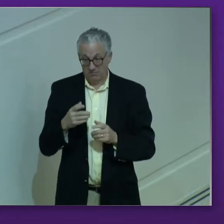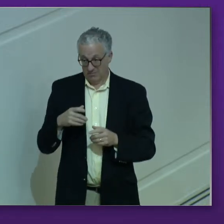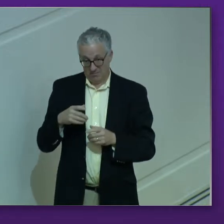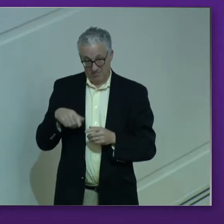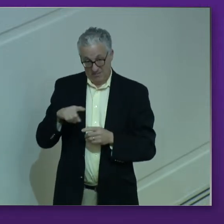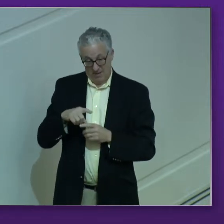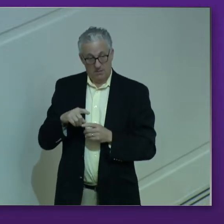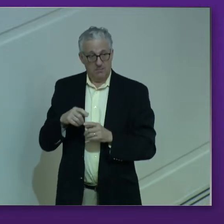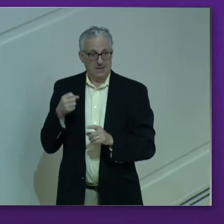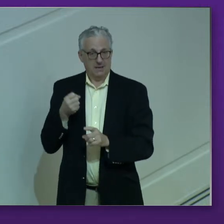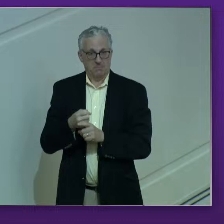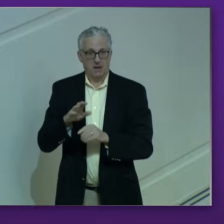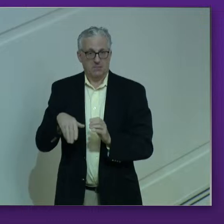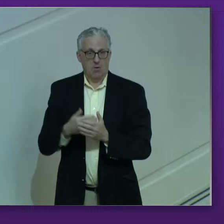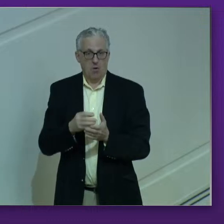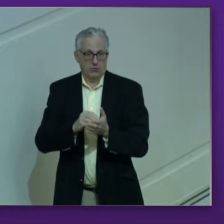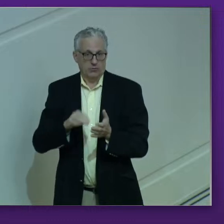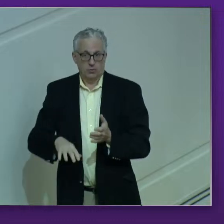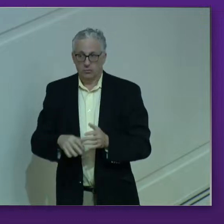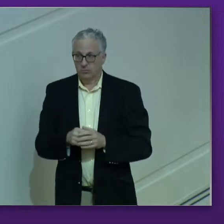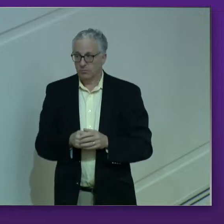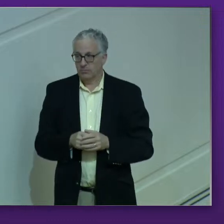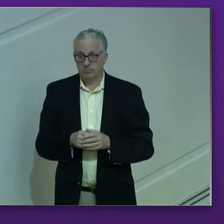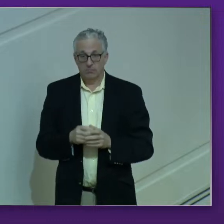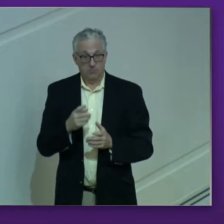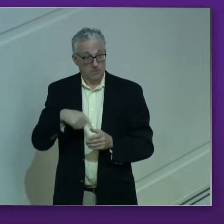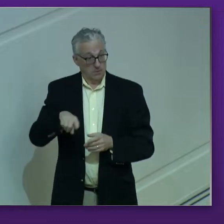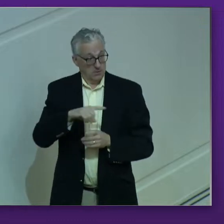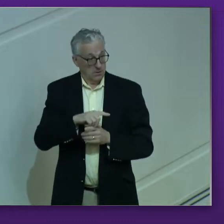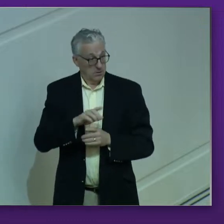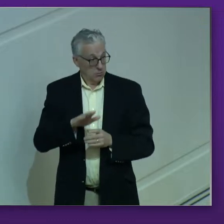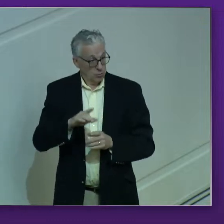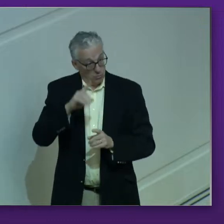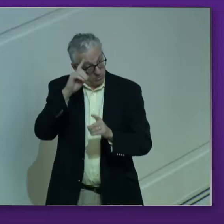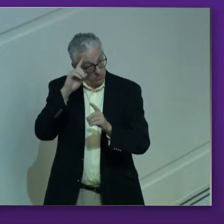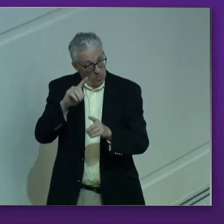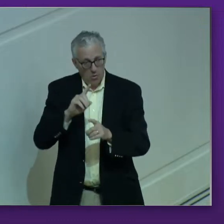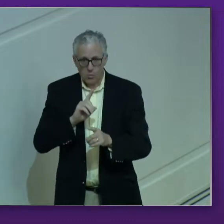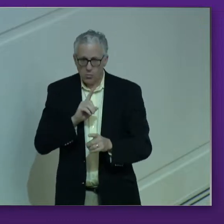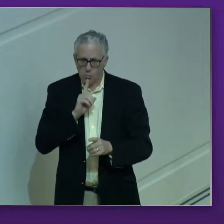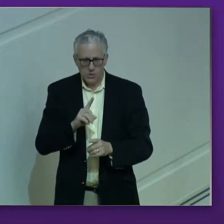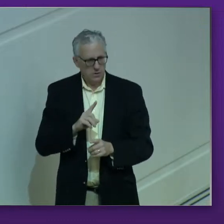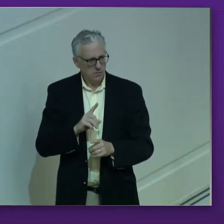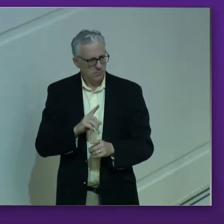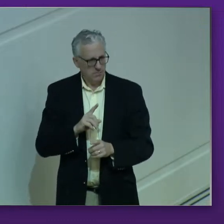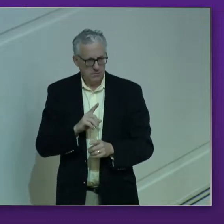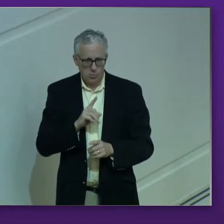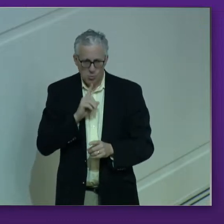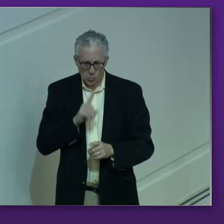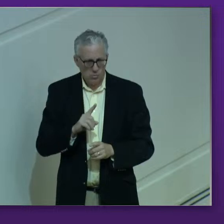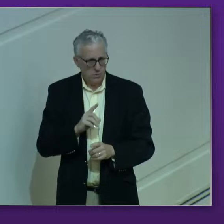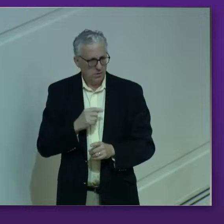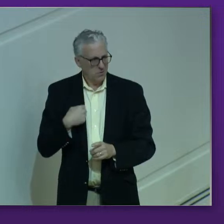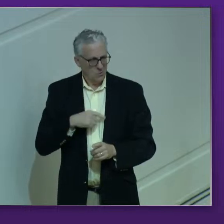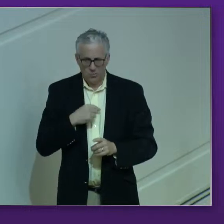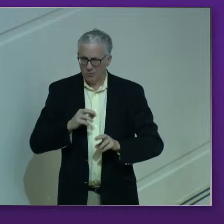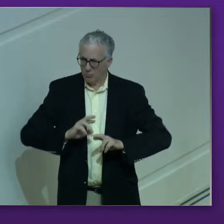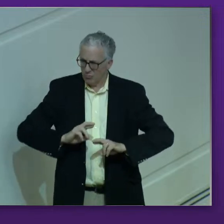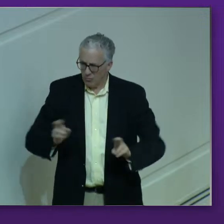ENSURE WE HAVE PROGRAMS AND INITIATIVES AT SCALE THAT IMPACT ALL STUDENTS AND THAT IS AN ENDEAVOR I'M CONFIDENT THAT